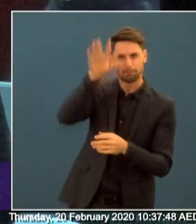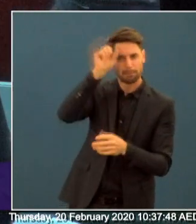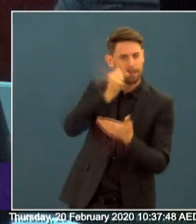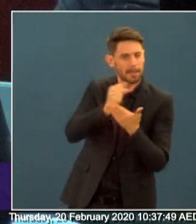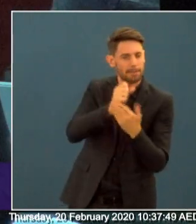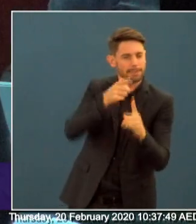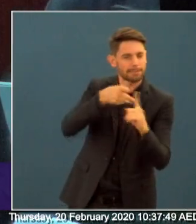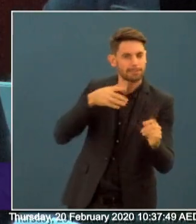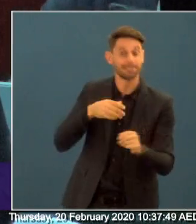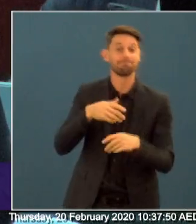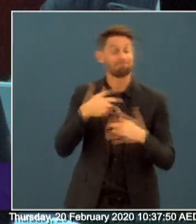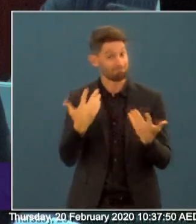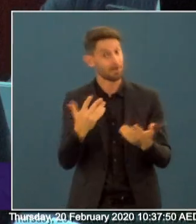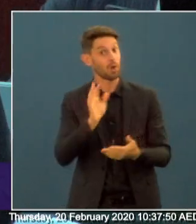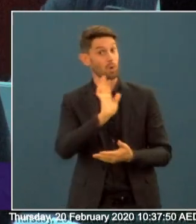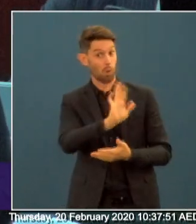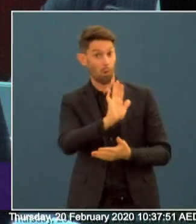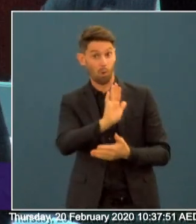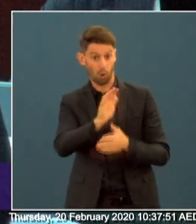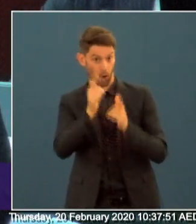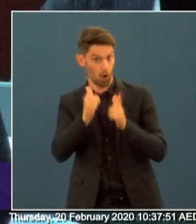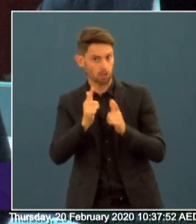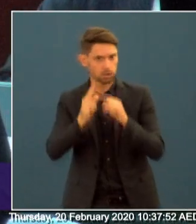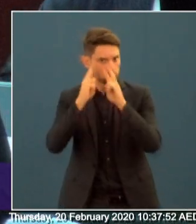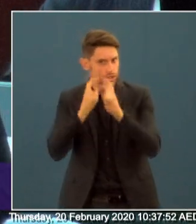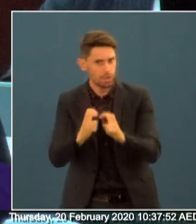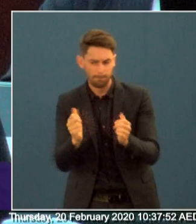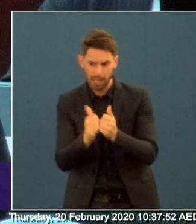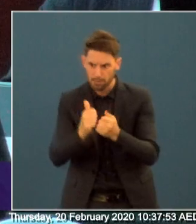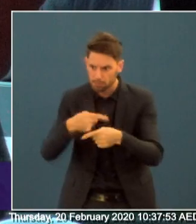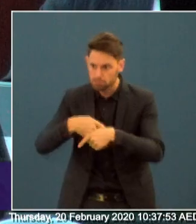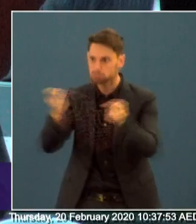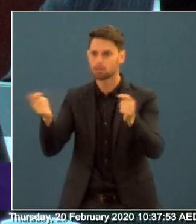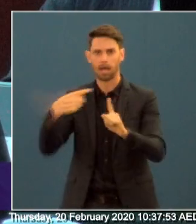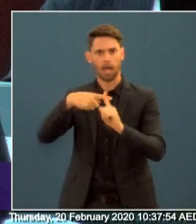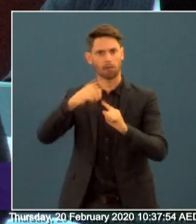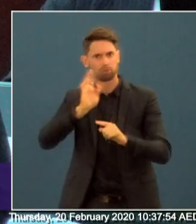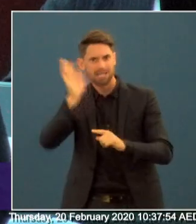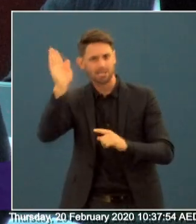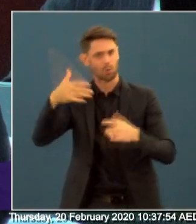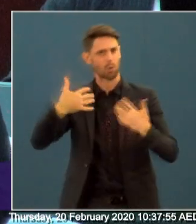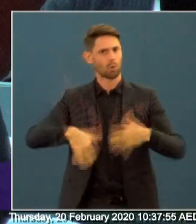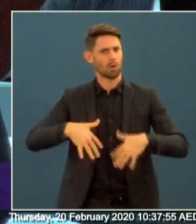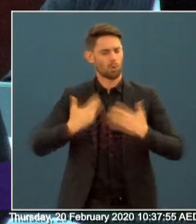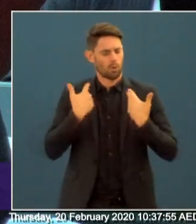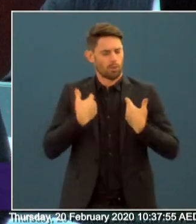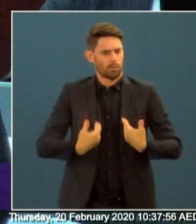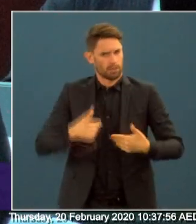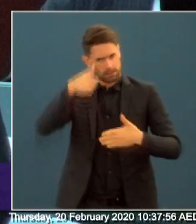and research work and presentations. Correct. So, in terms of your area of interest in research